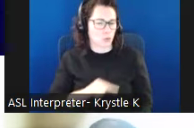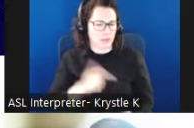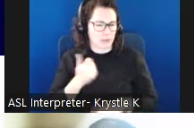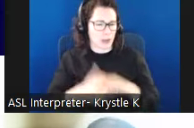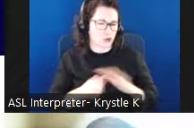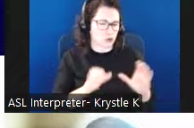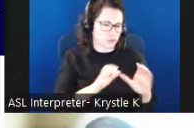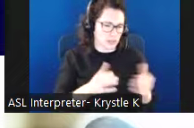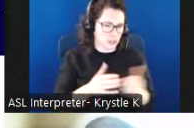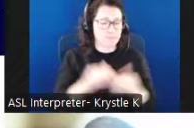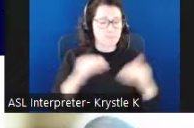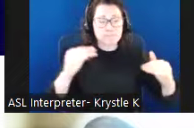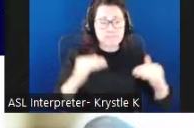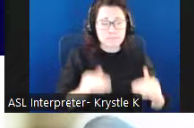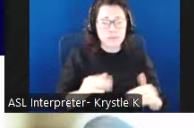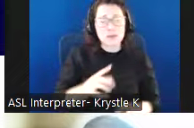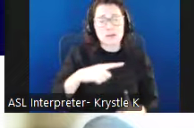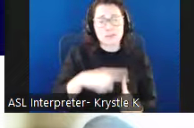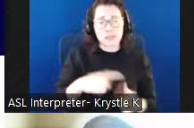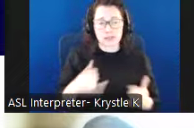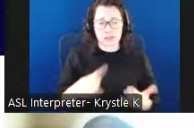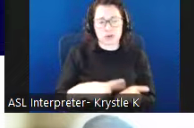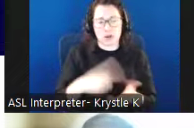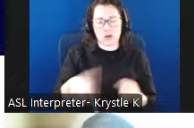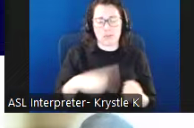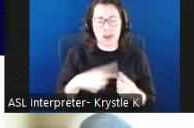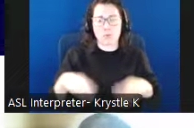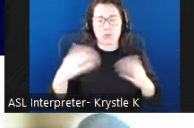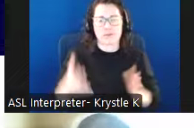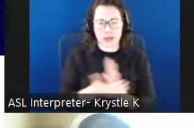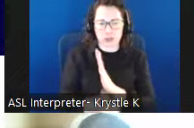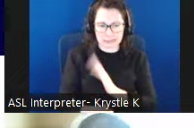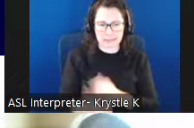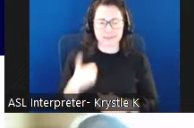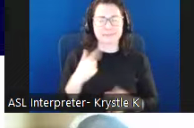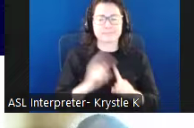We're also going to talk about provider